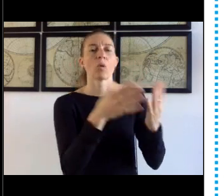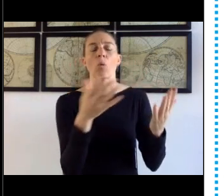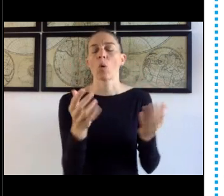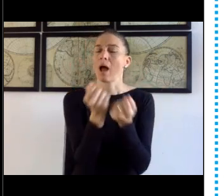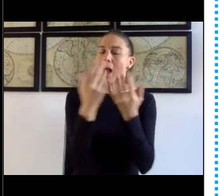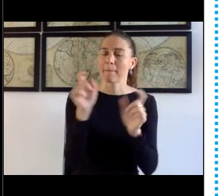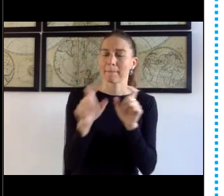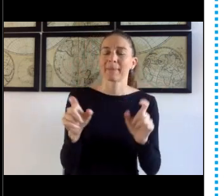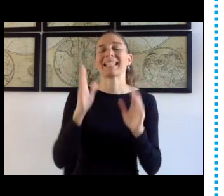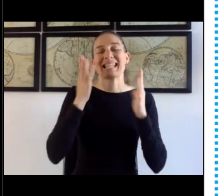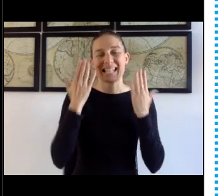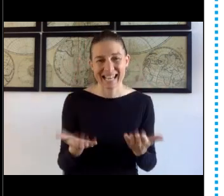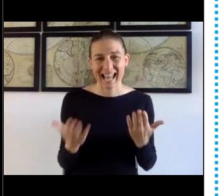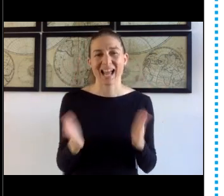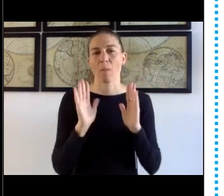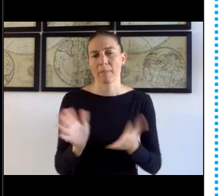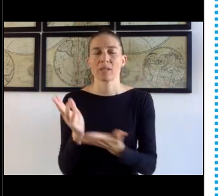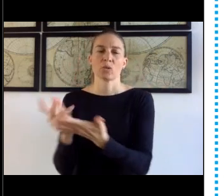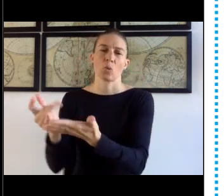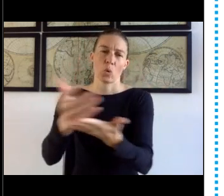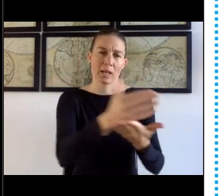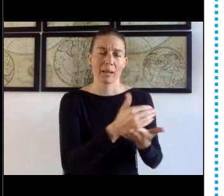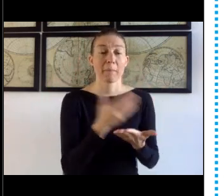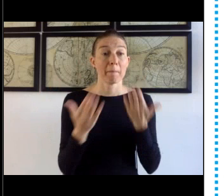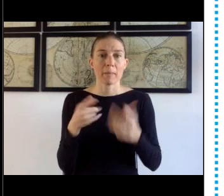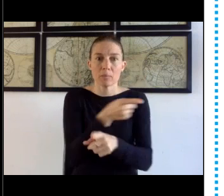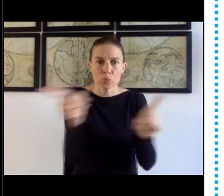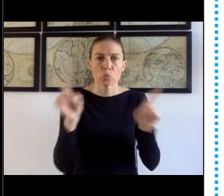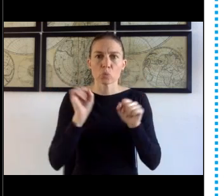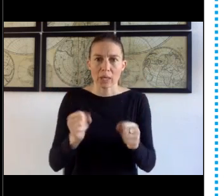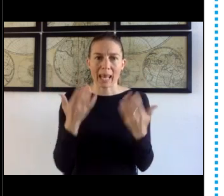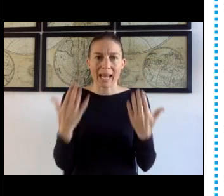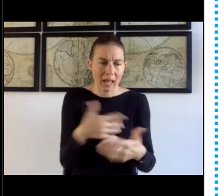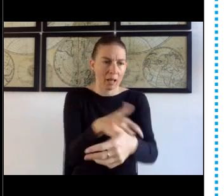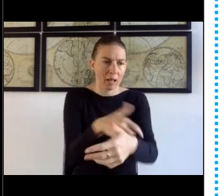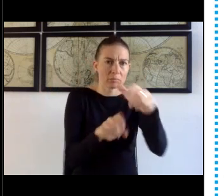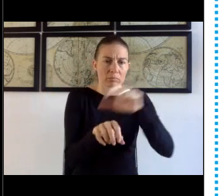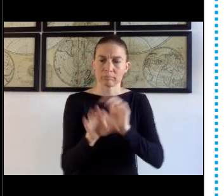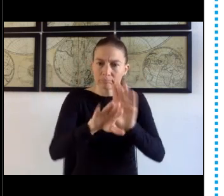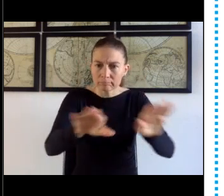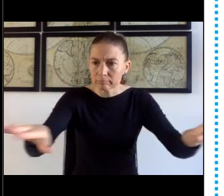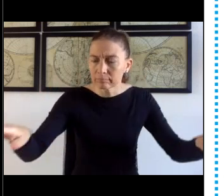You can start collecting it and we can gather them once the consultation starts.